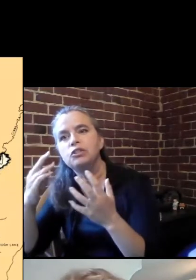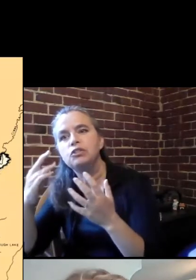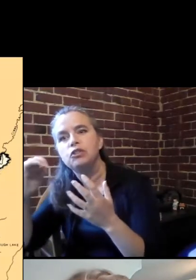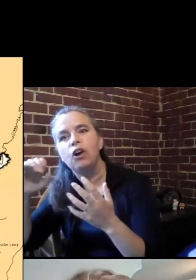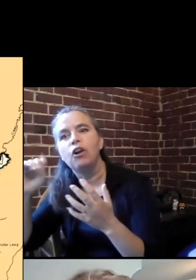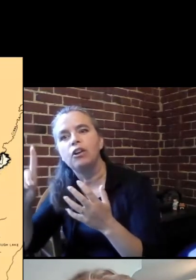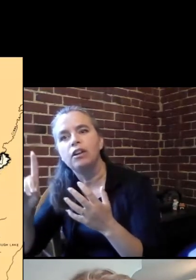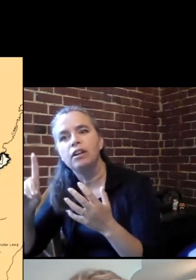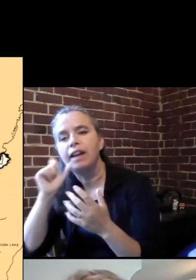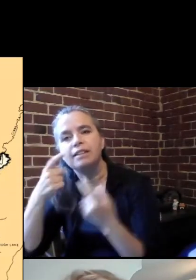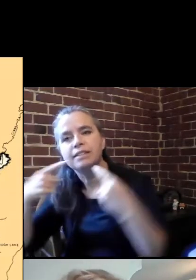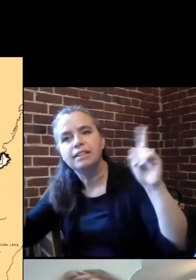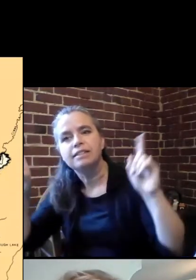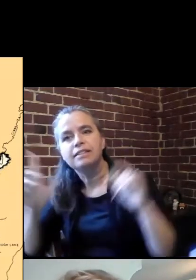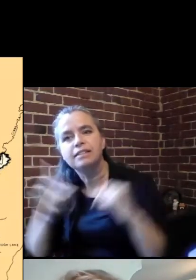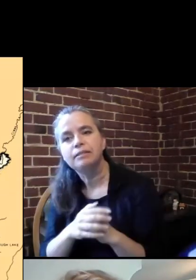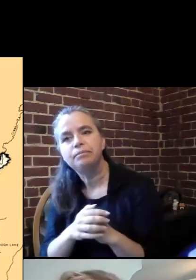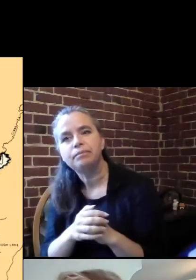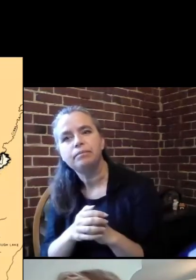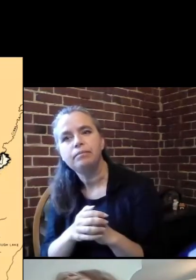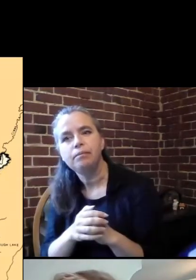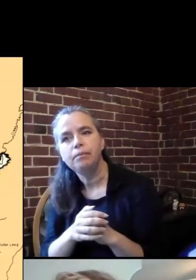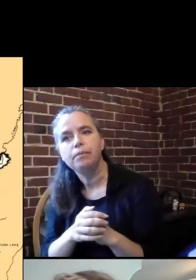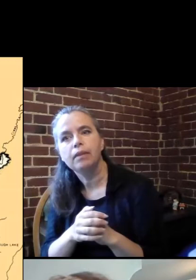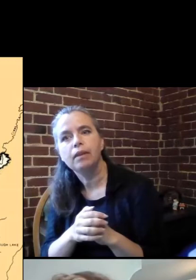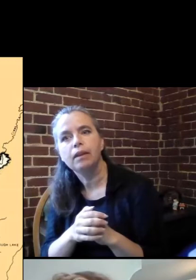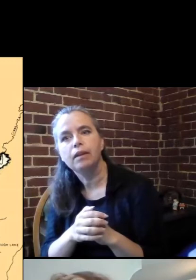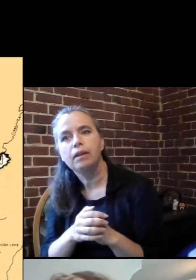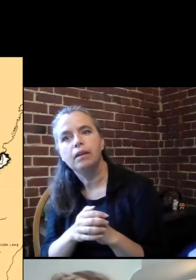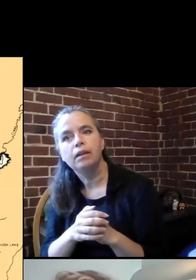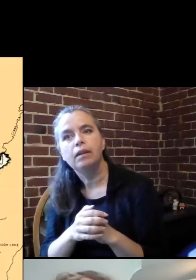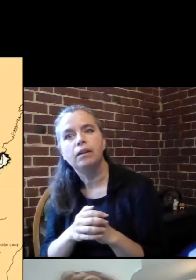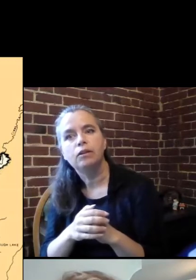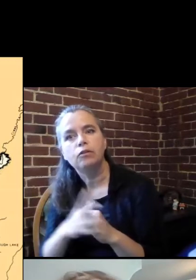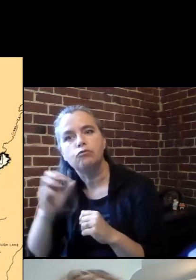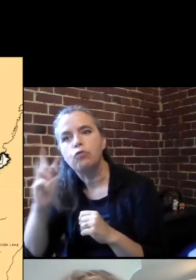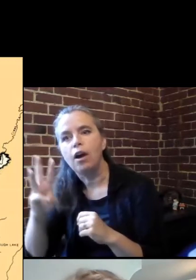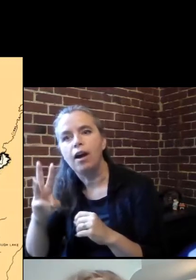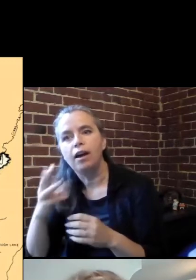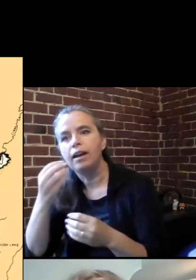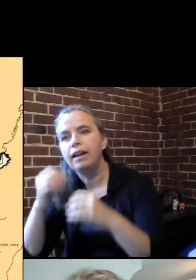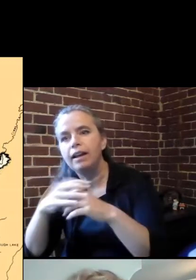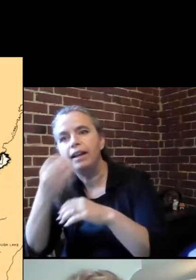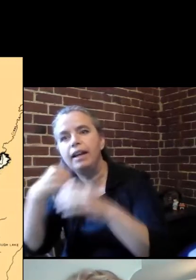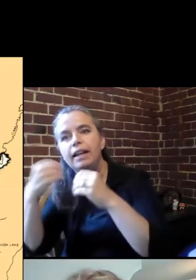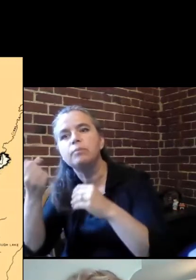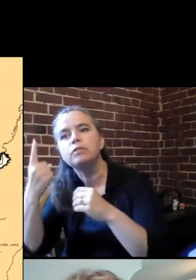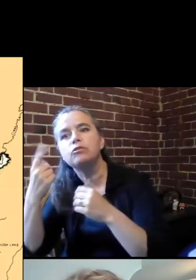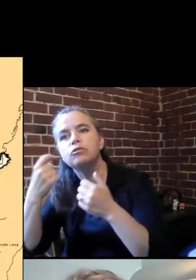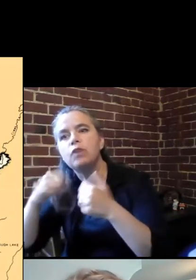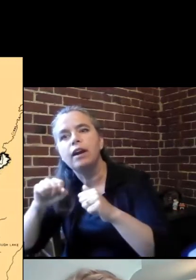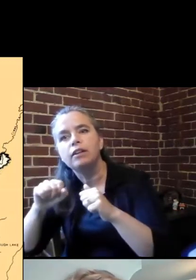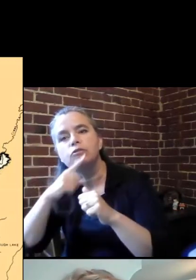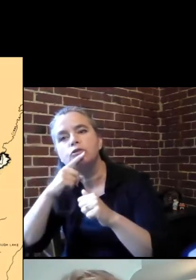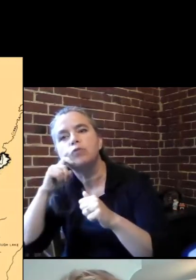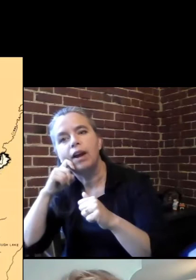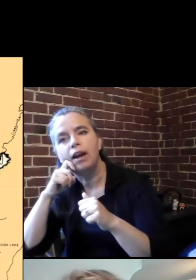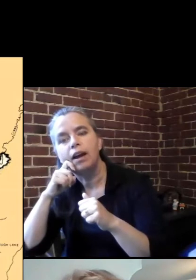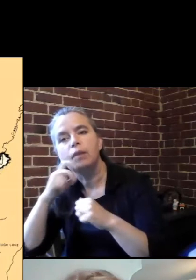But this is evidence that they weren't just eating them, you know, raw and fresh. They were also probably trying to dry them and preserve them for long-term storage.